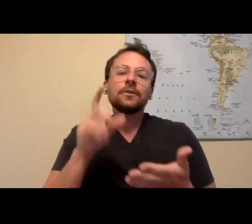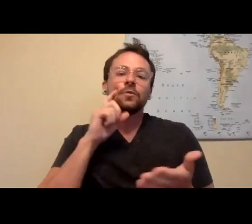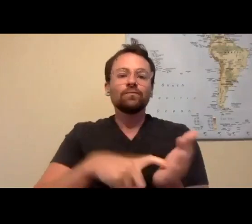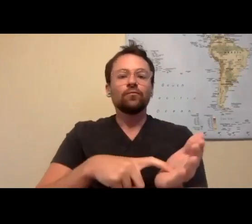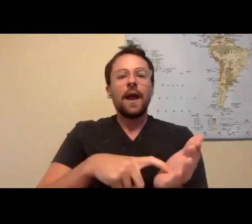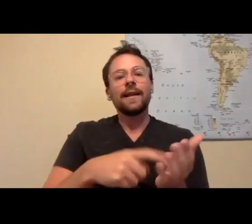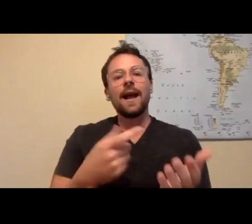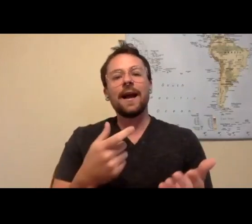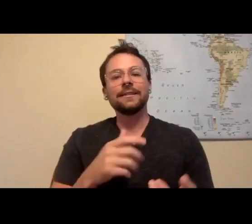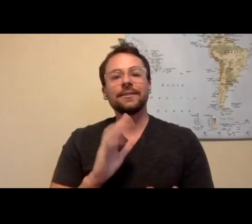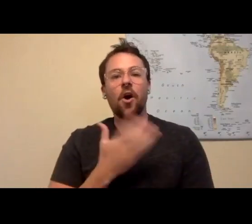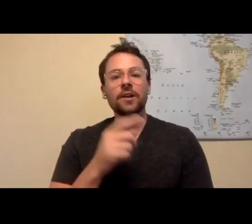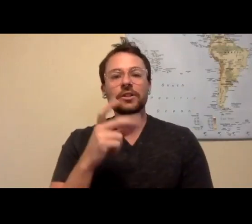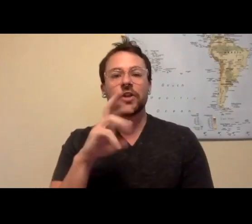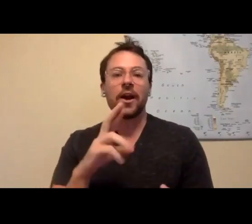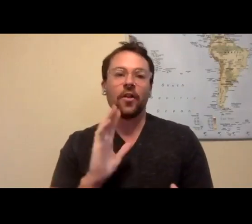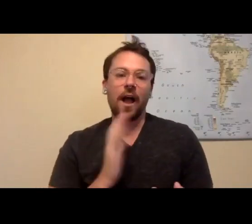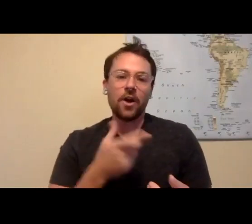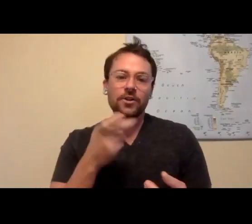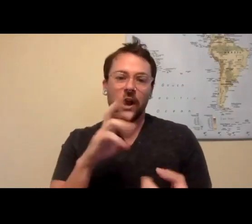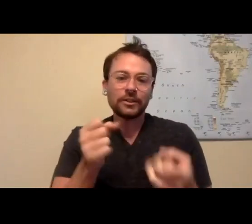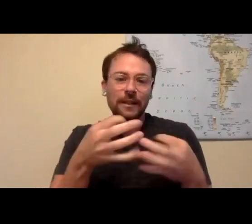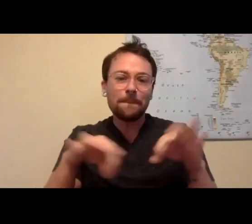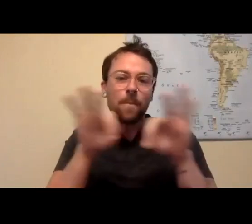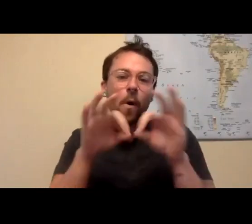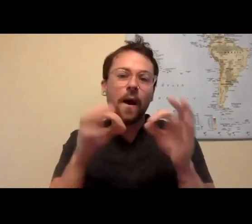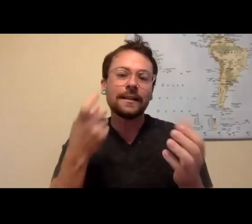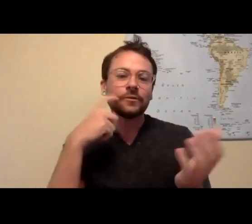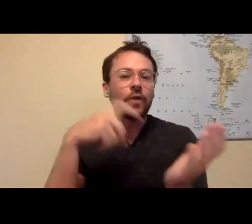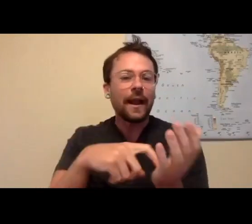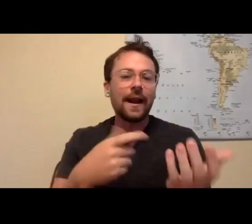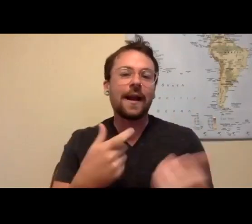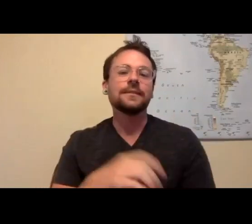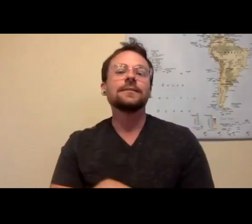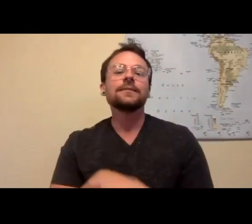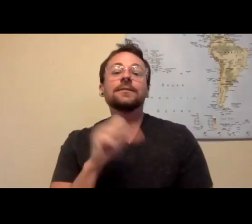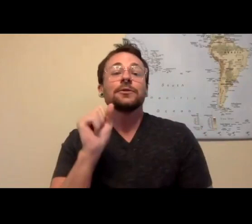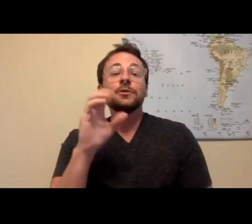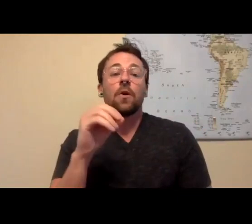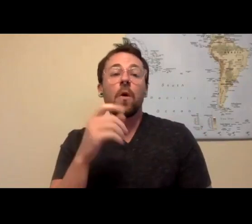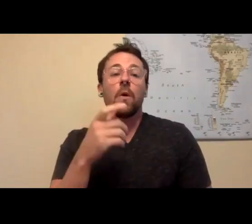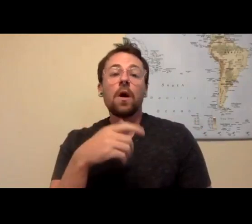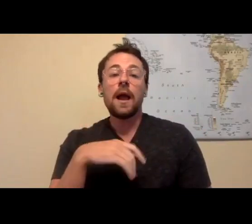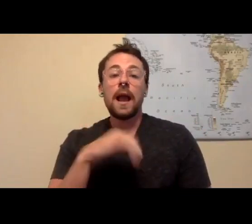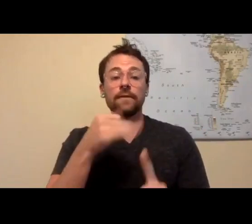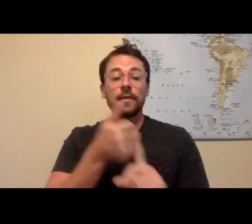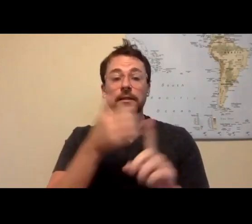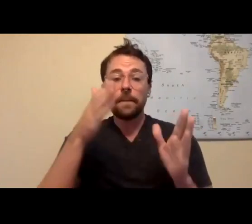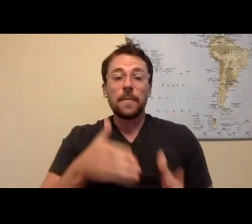I think we're always trying to make progress and I think it's nice to be recognized as